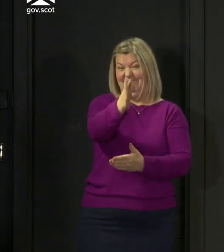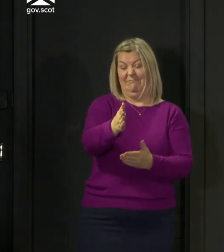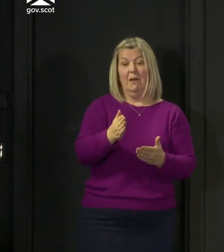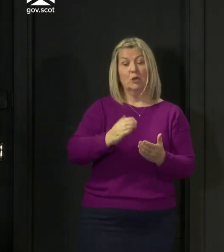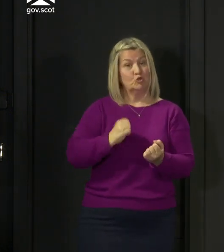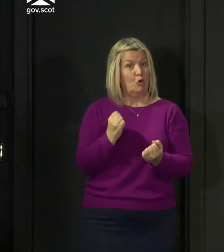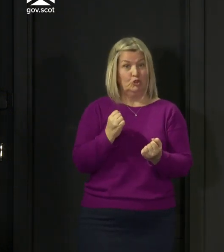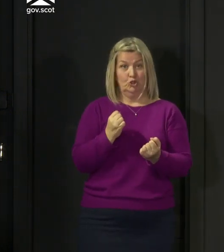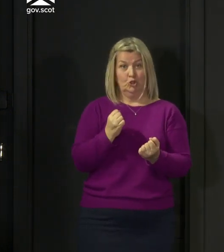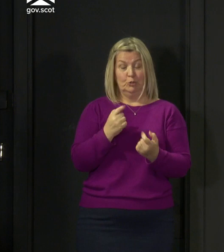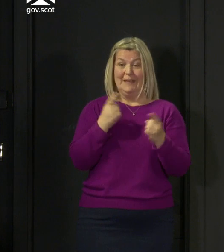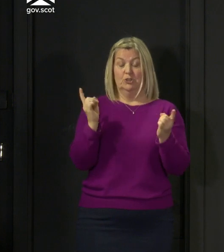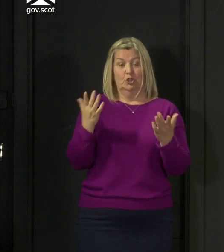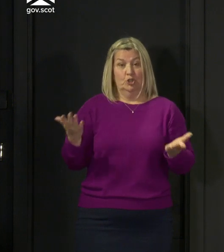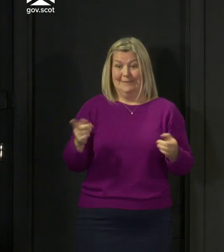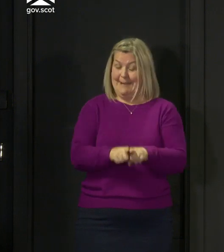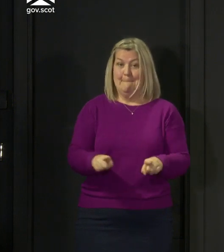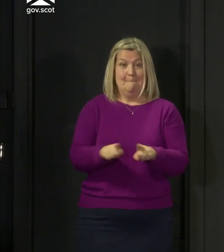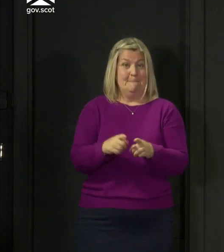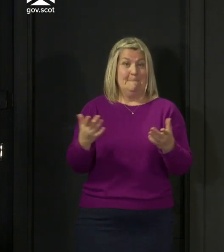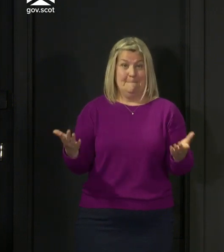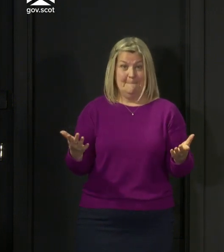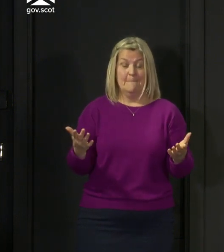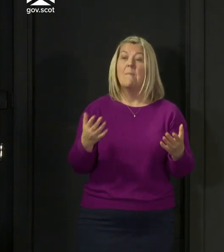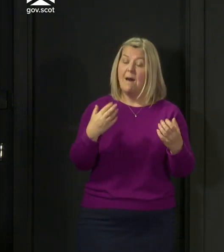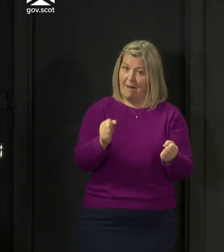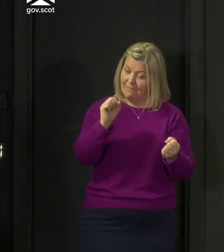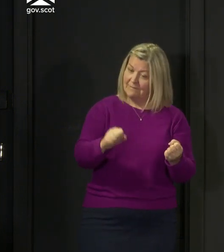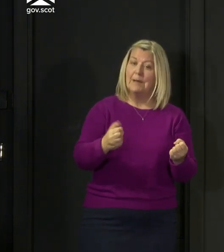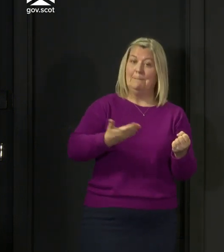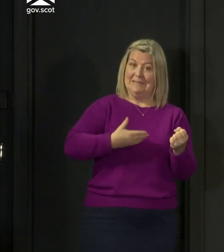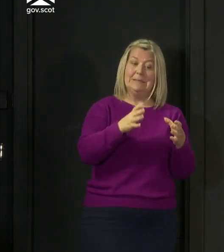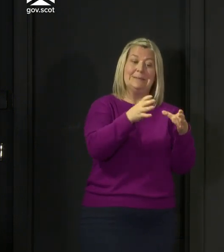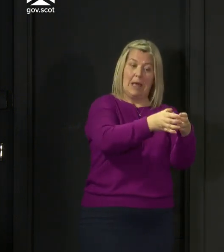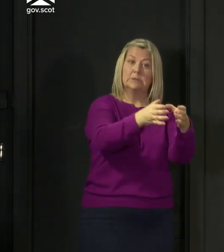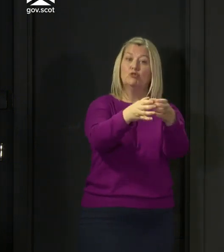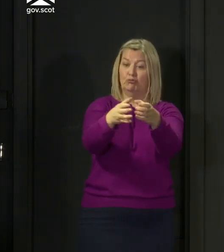we have in regulations, categories of businesses that are required by law to close, we have